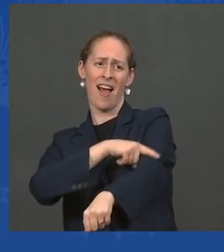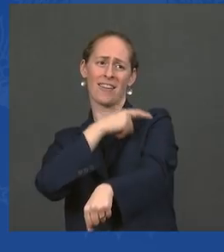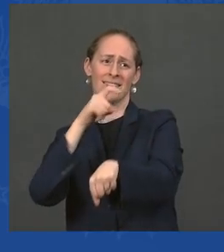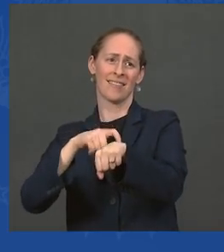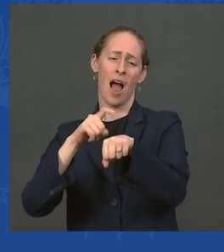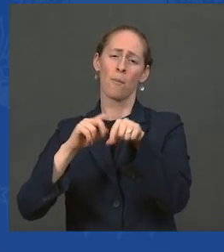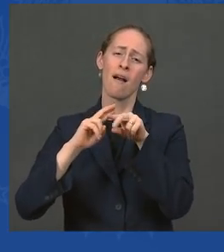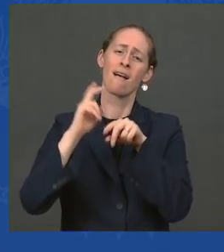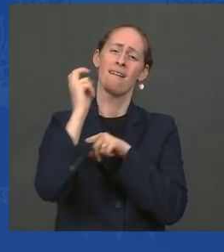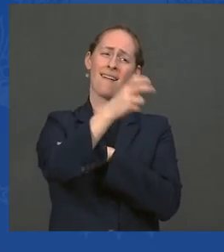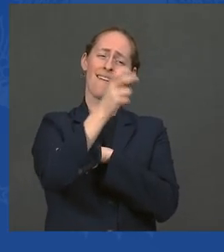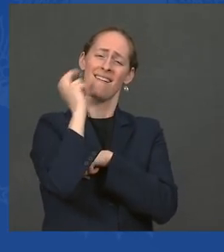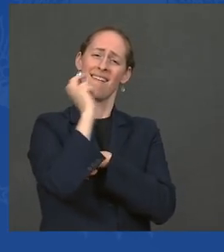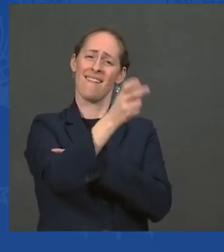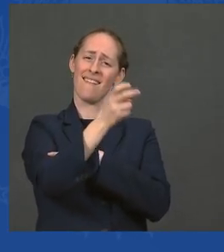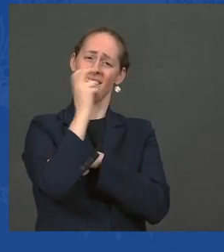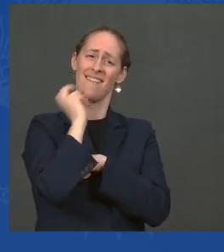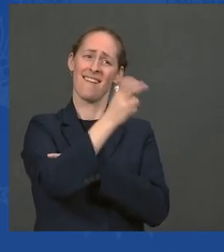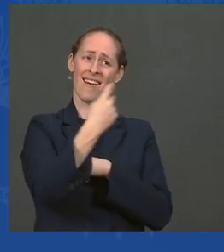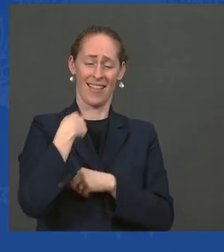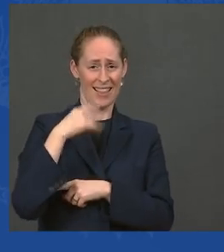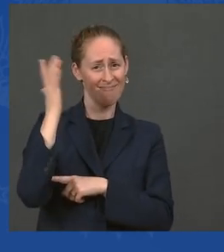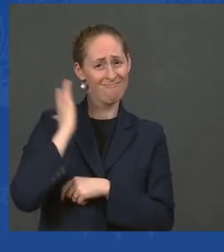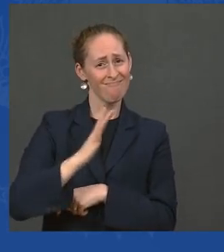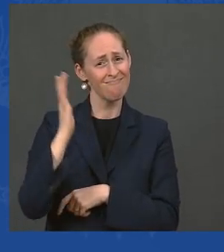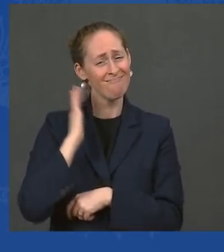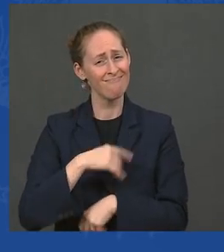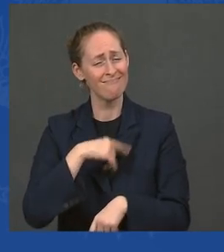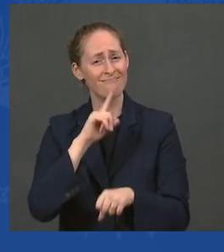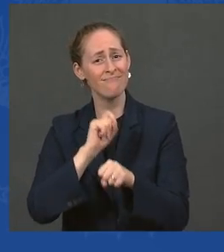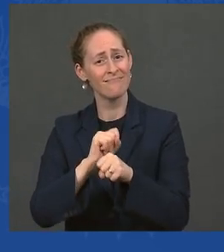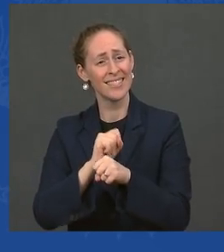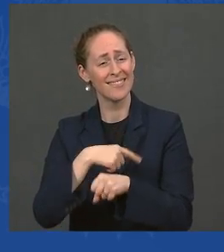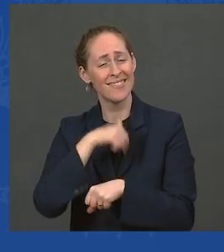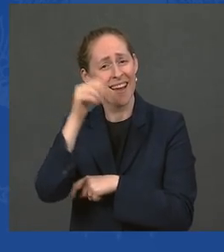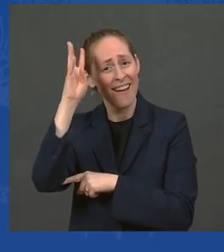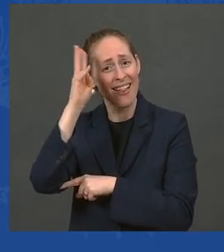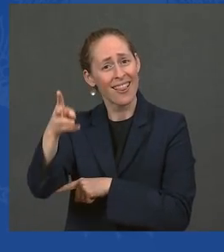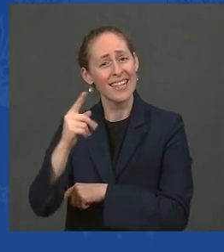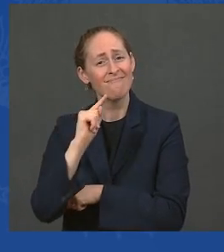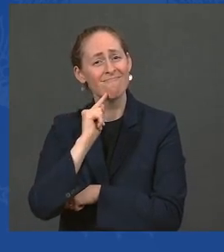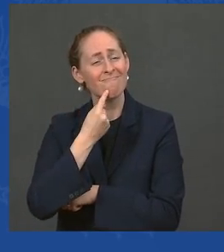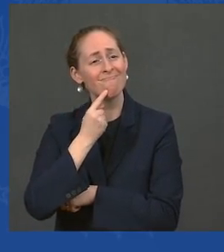What happened was when you are a President or Vice President,